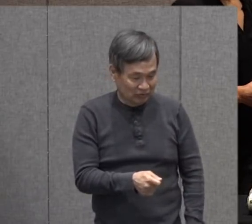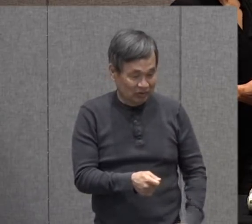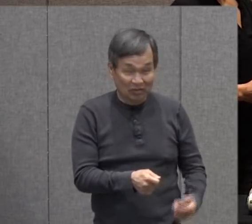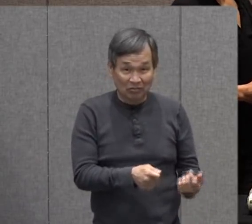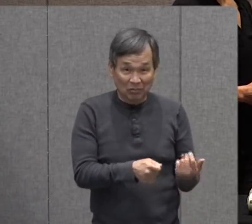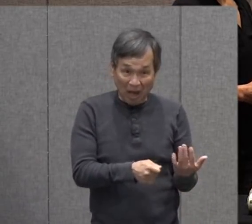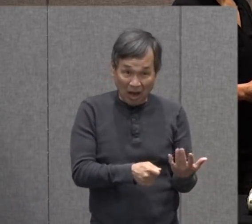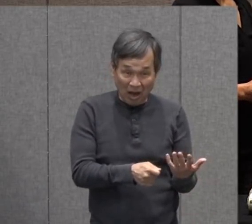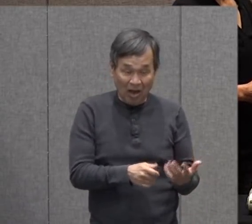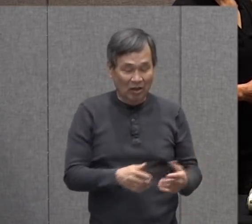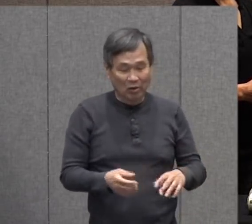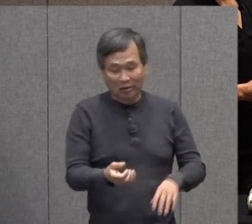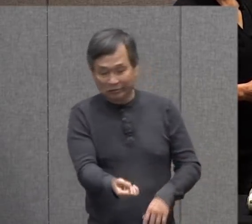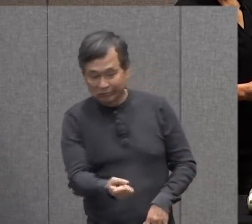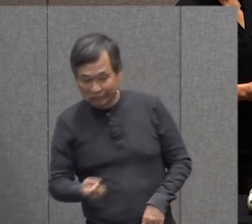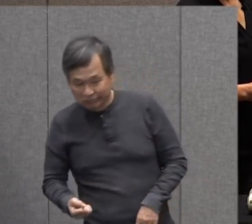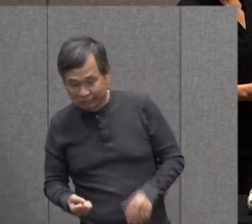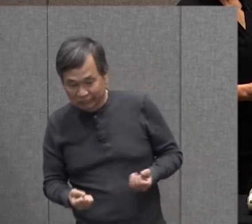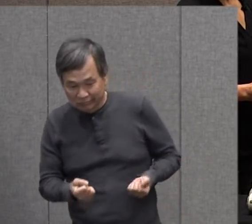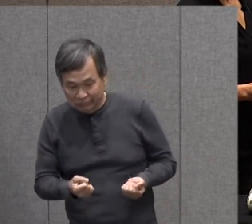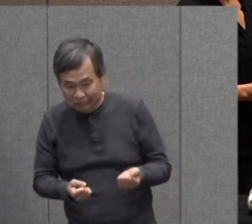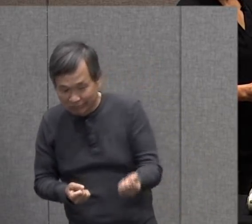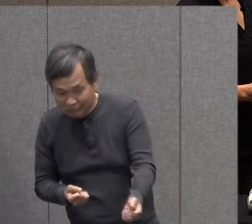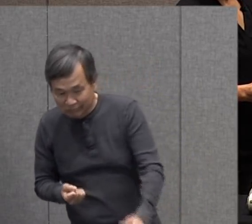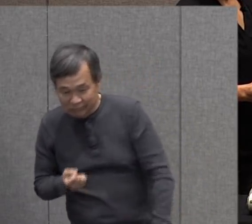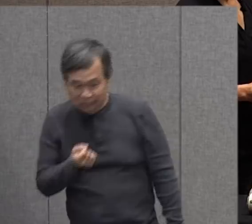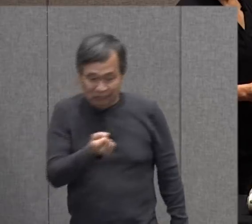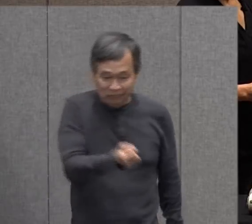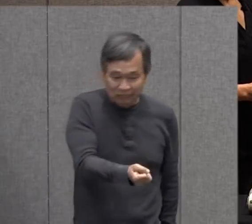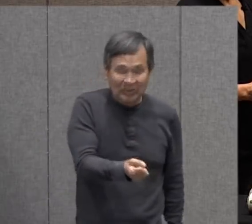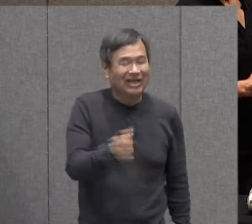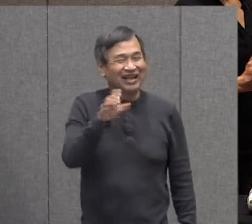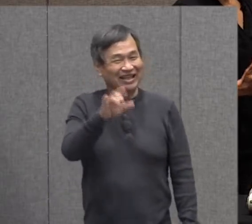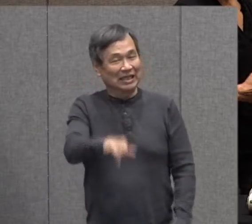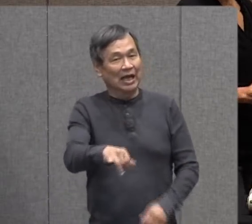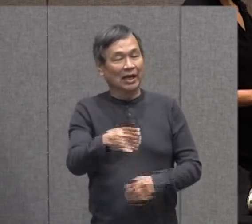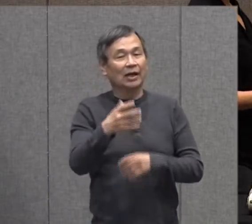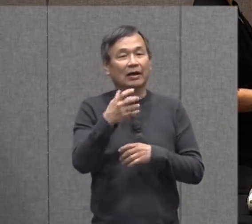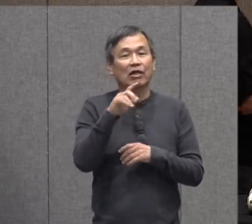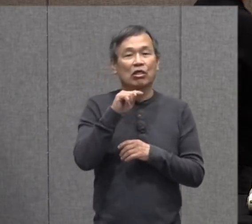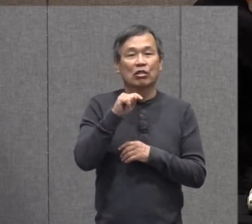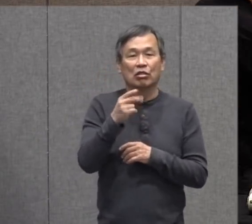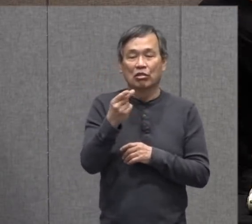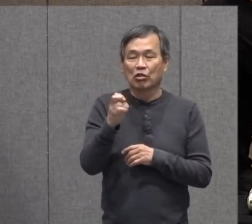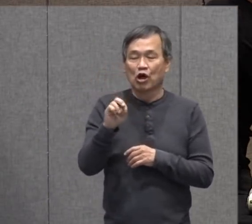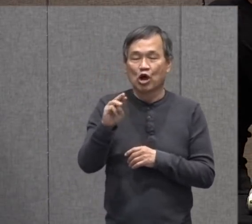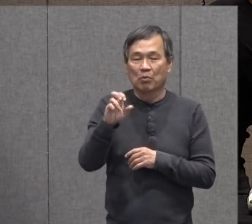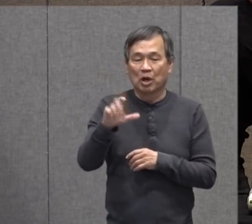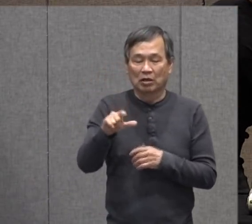Do you remember what other type of energy we talked about last time? We also talked about sound energy